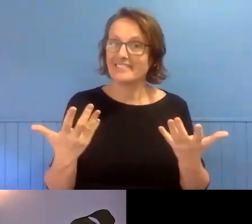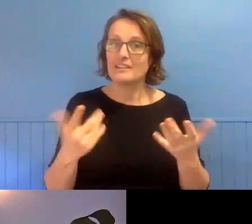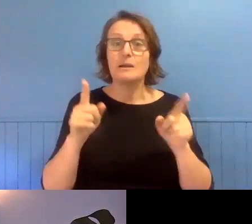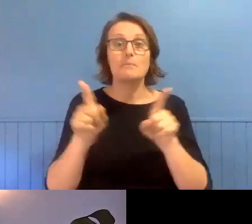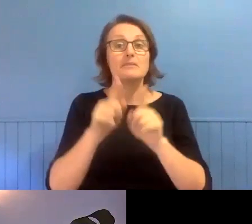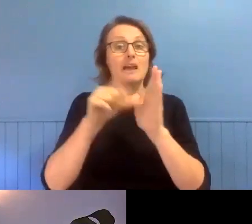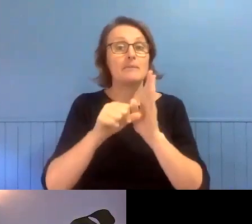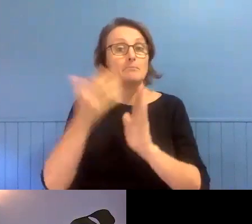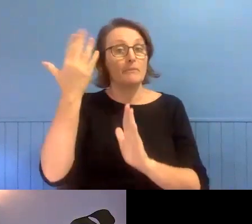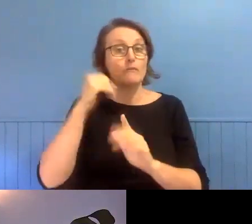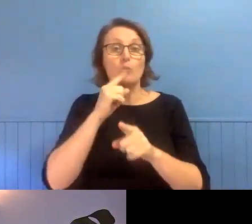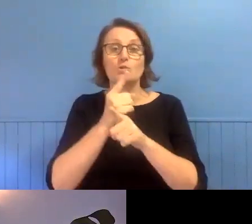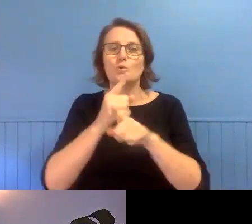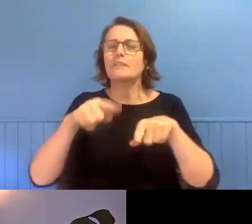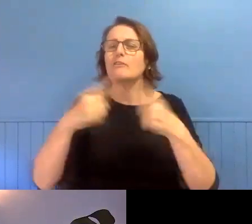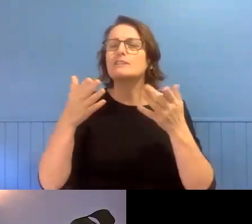excitement in the agency through premiering, having it open for a